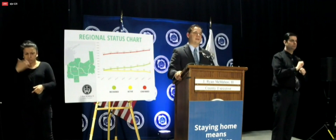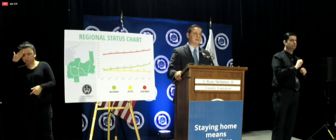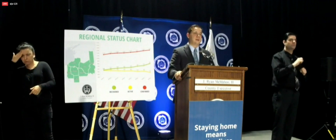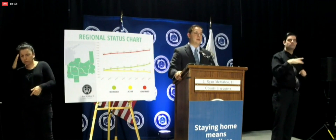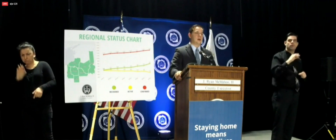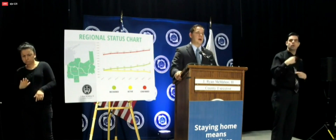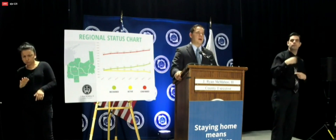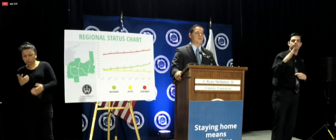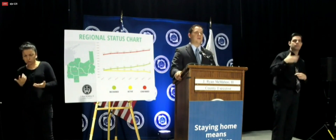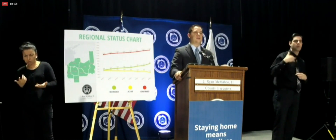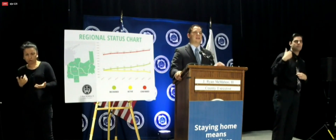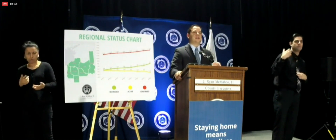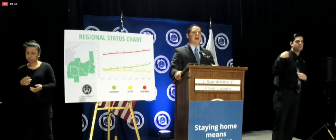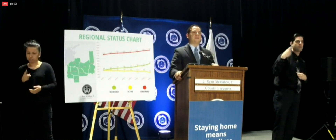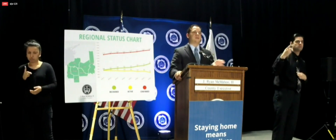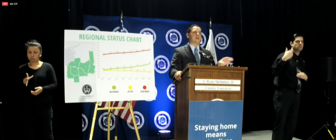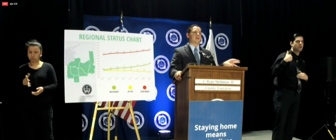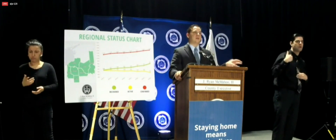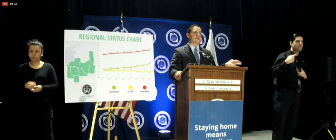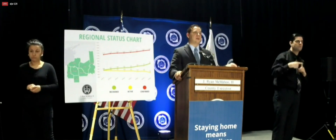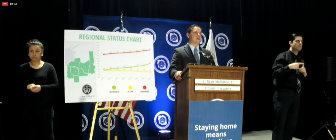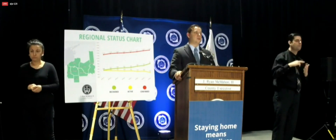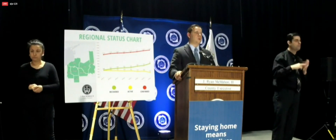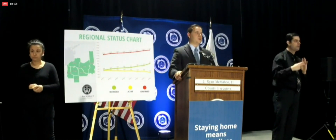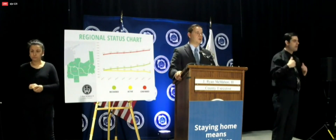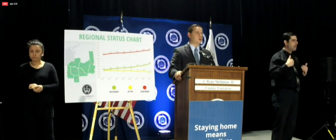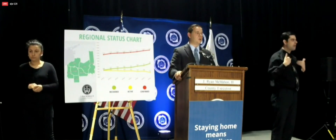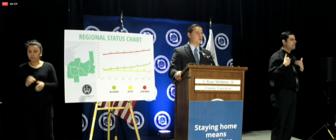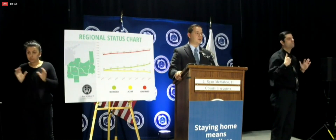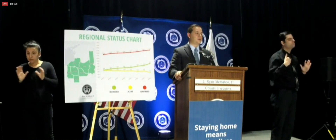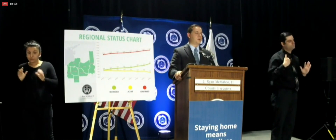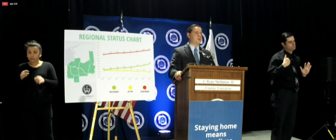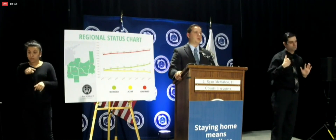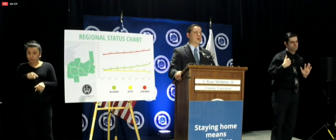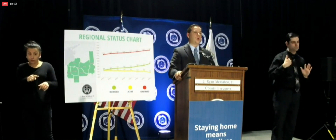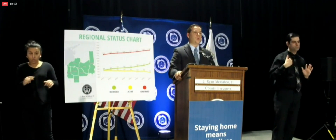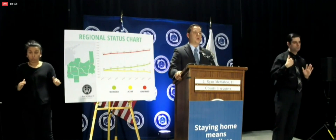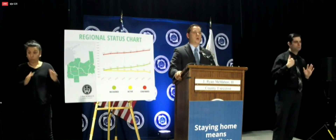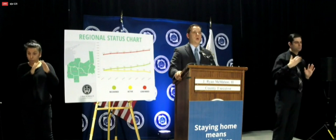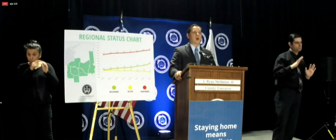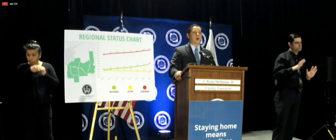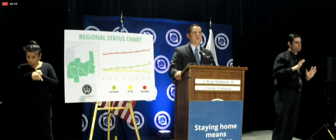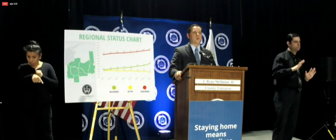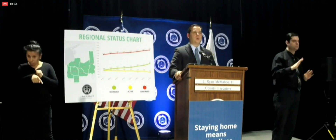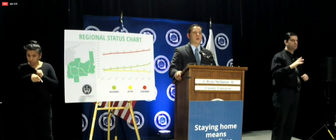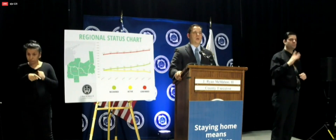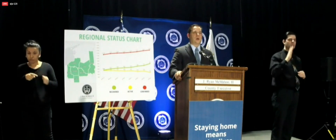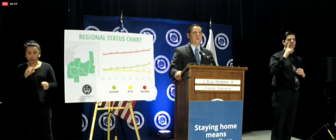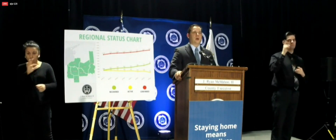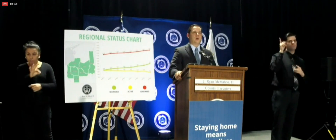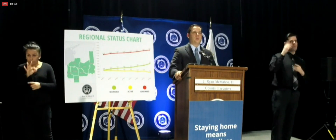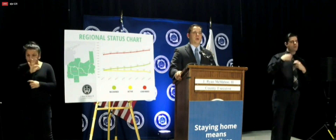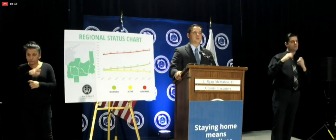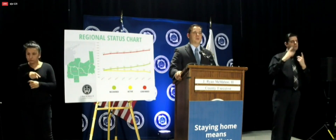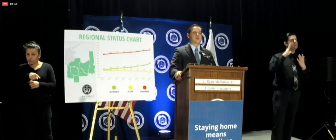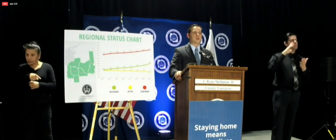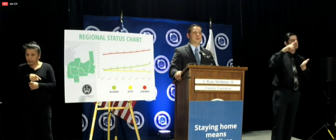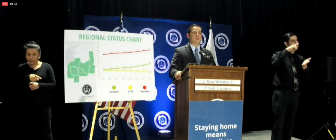SOMEONE WHO HAS BEEN POSITIVE, OF COVID-19 IT DOES NOT MEAN THAT YOU'RE IN DIRECT CONTACT. INCY? GAPS IN THAT INVESTIGATION, WE'RE CERTAINLY GOING TO LET THE